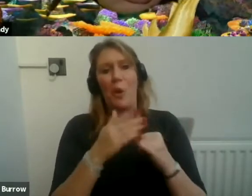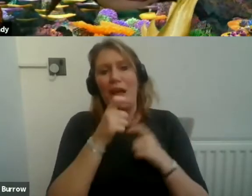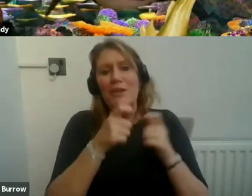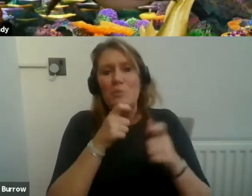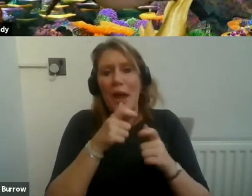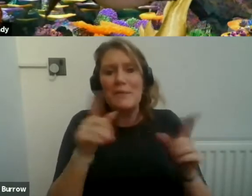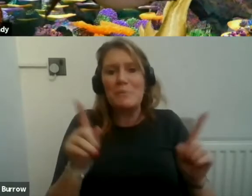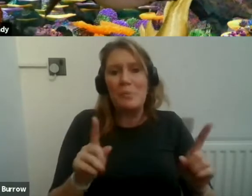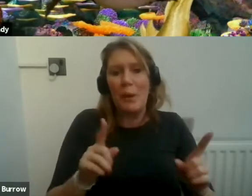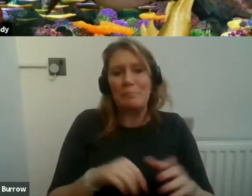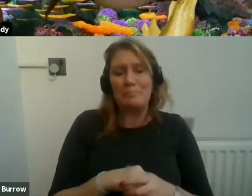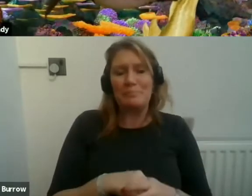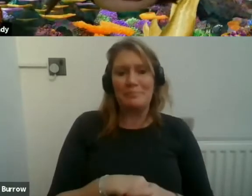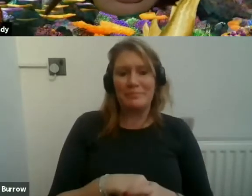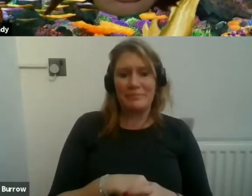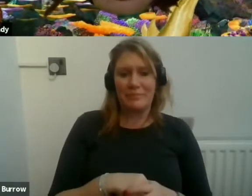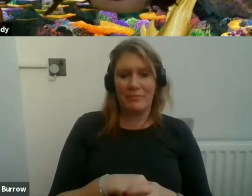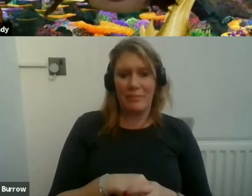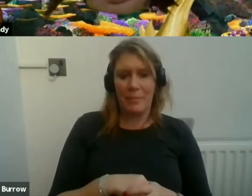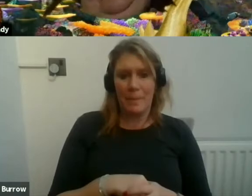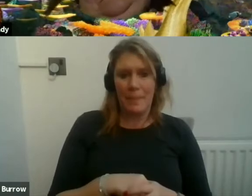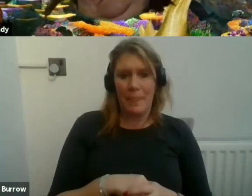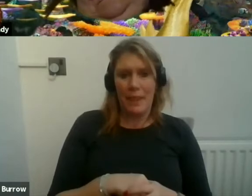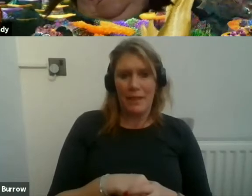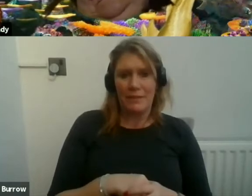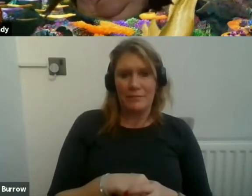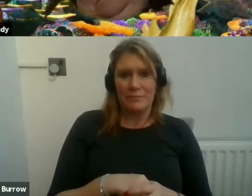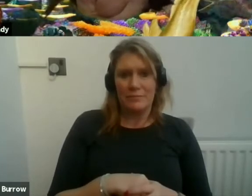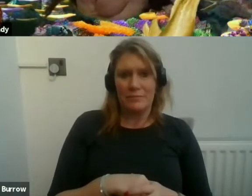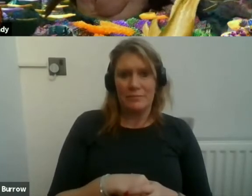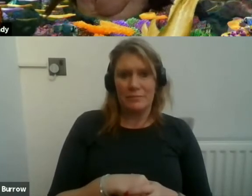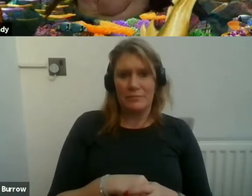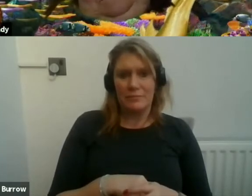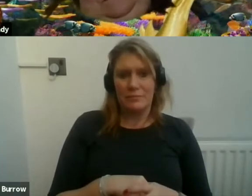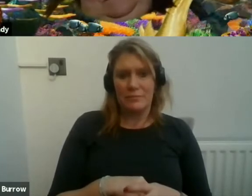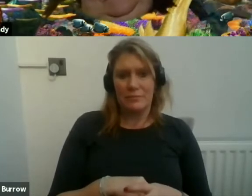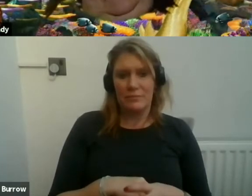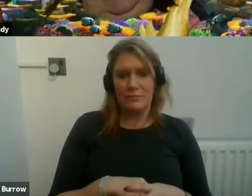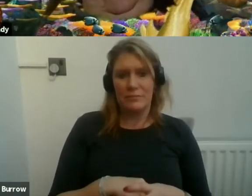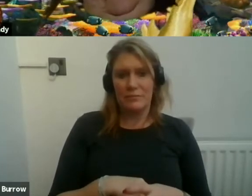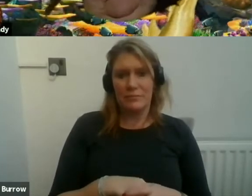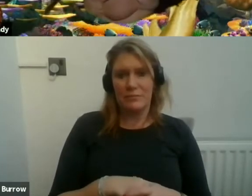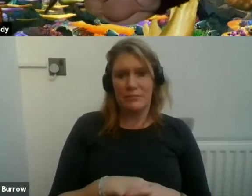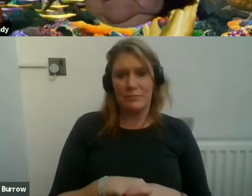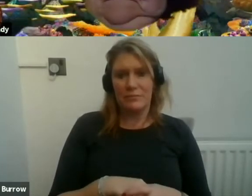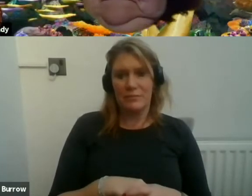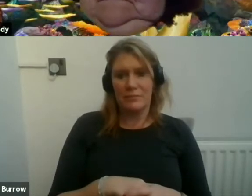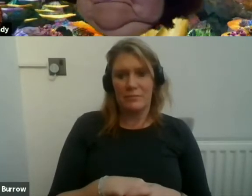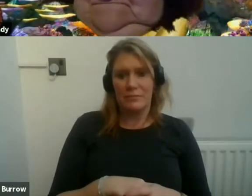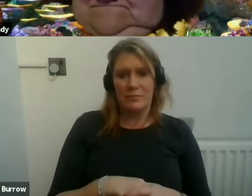lovely viewers? Well, this has been a joy to be